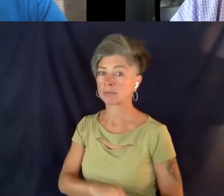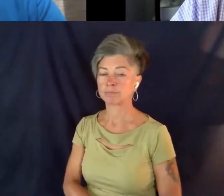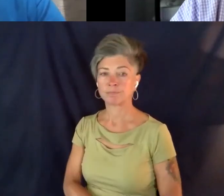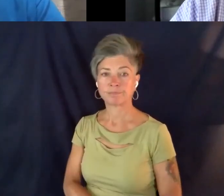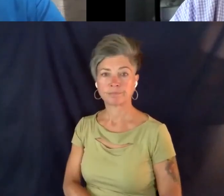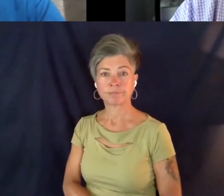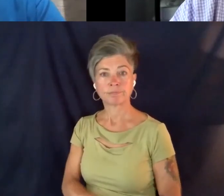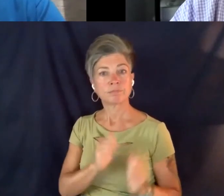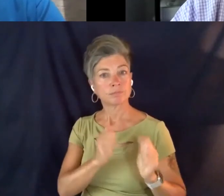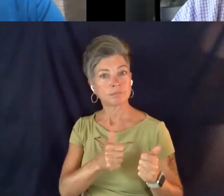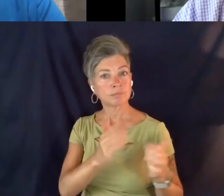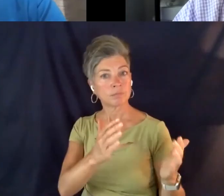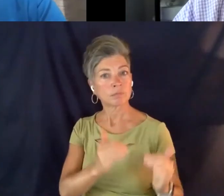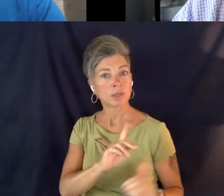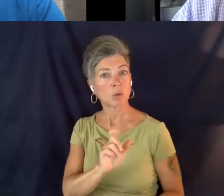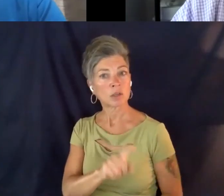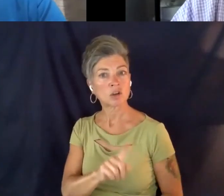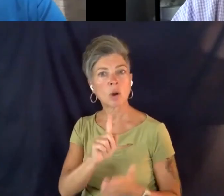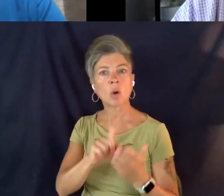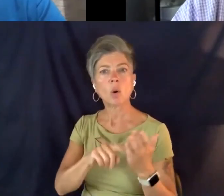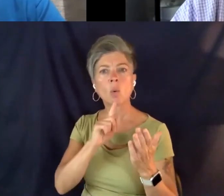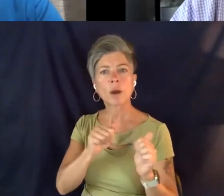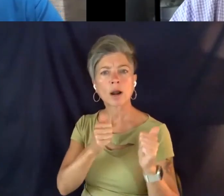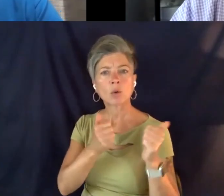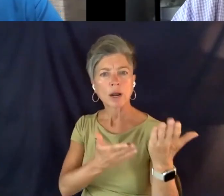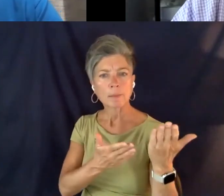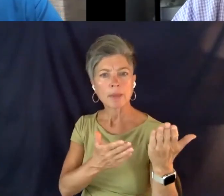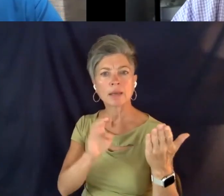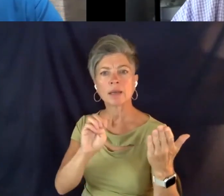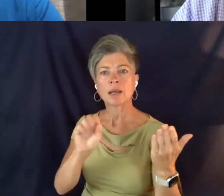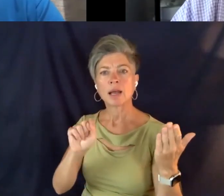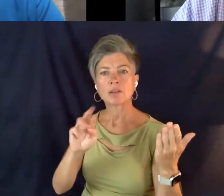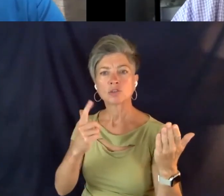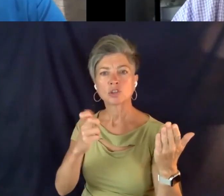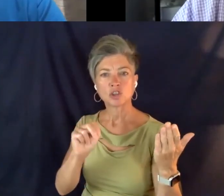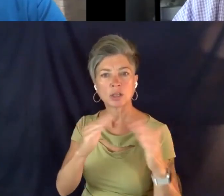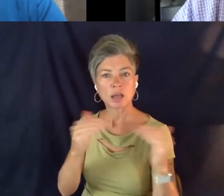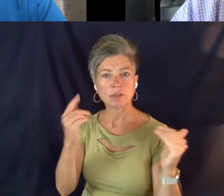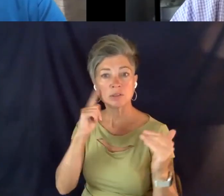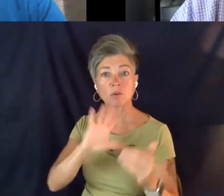So next question is what are recommended estrogen levels for trans women over 50 or over 60?